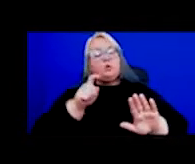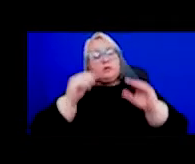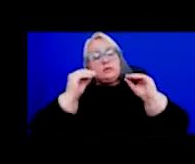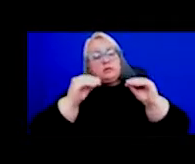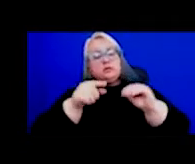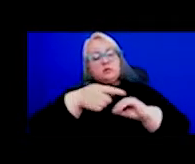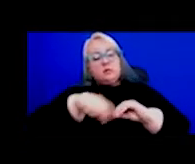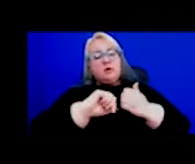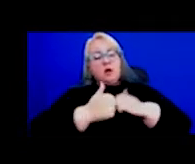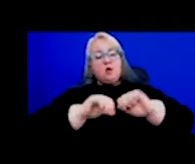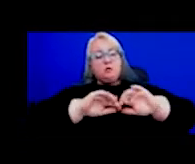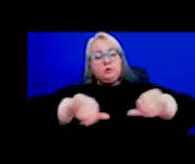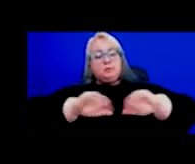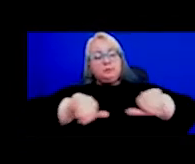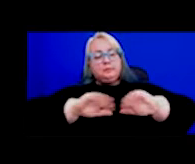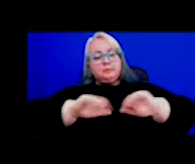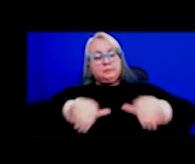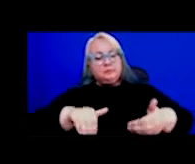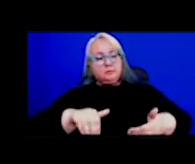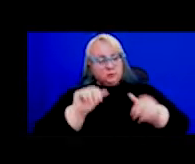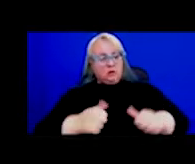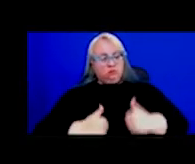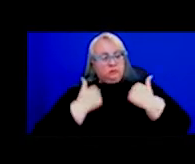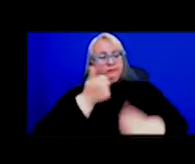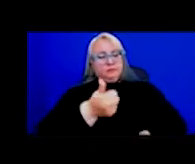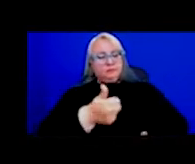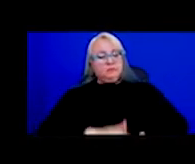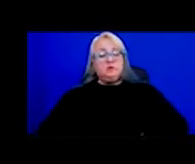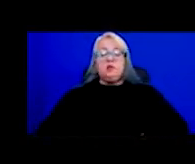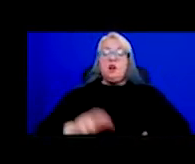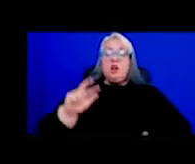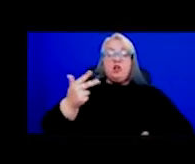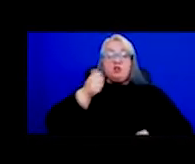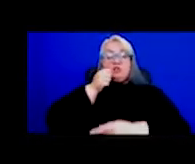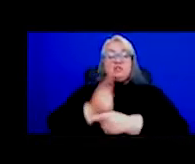So they can survive while they're in the water." And the third sister keeps walking upstream and